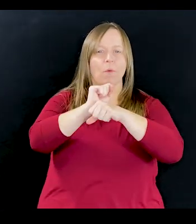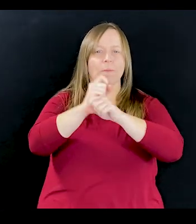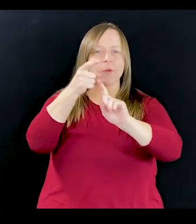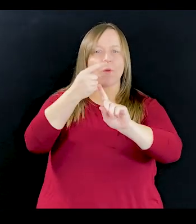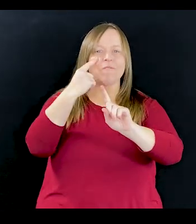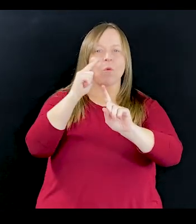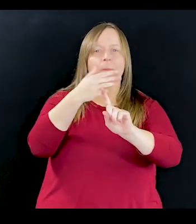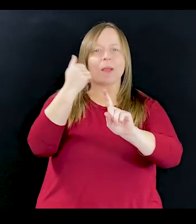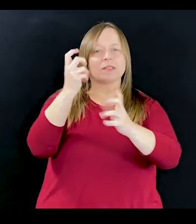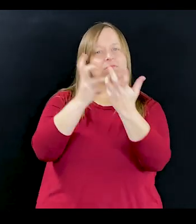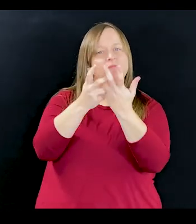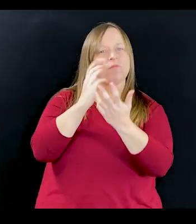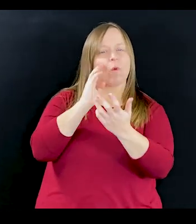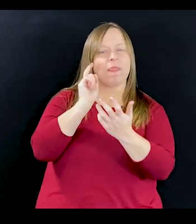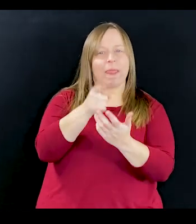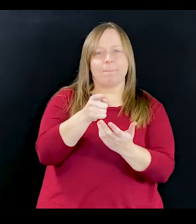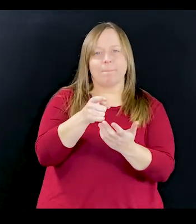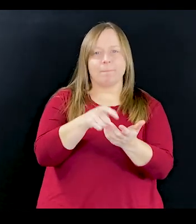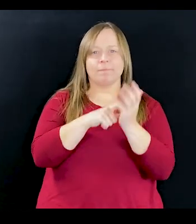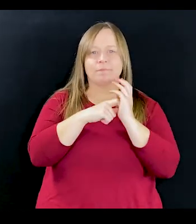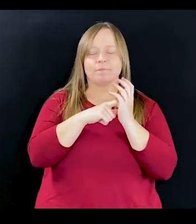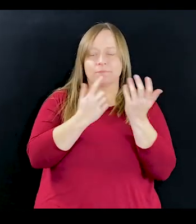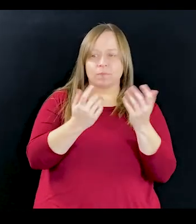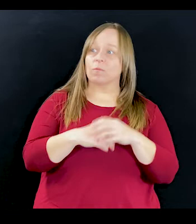employment goal may be best and what's suitable for them.